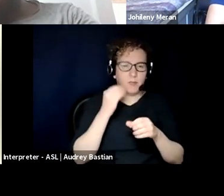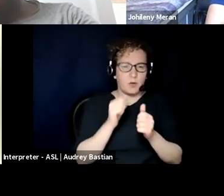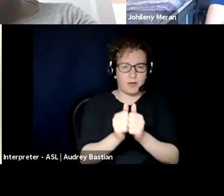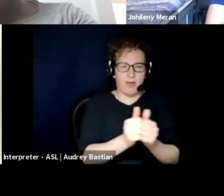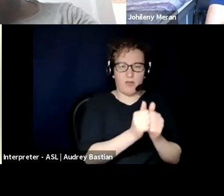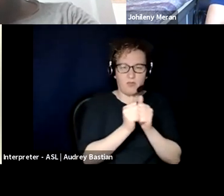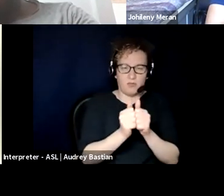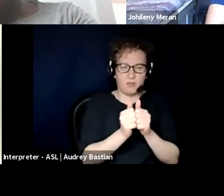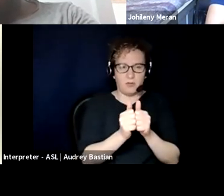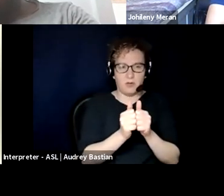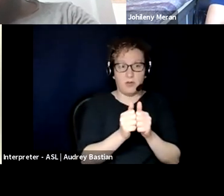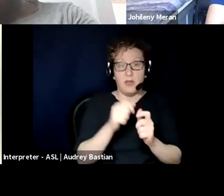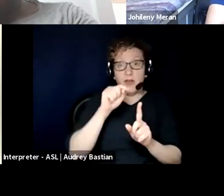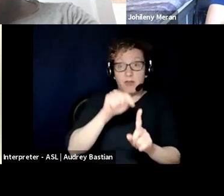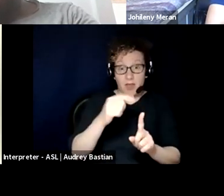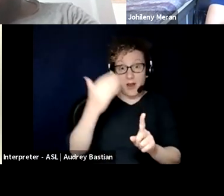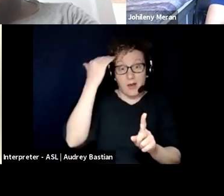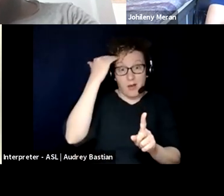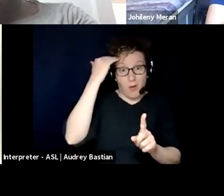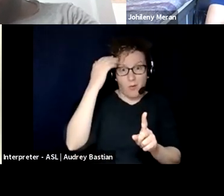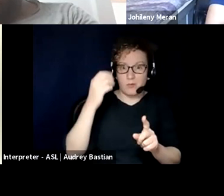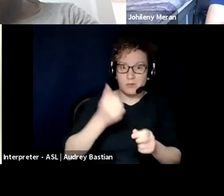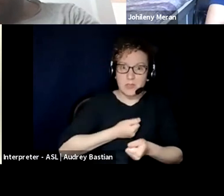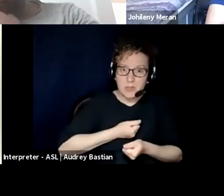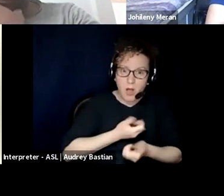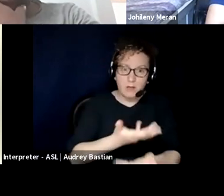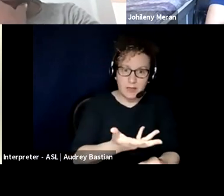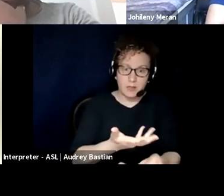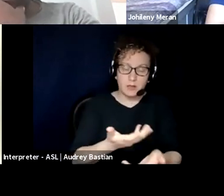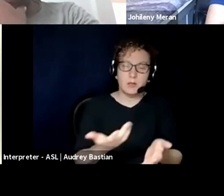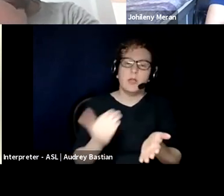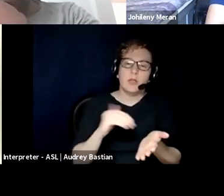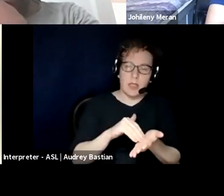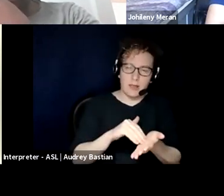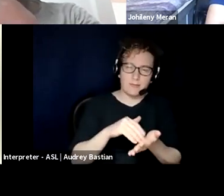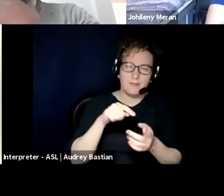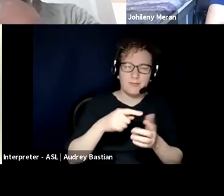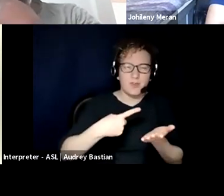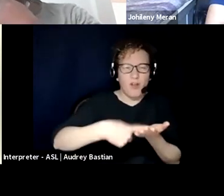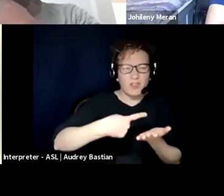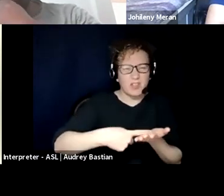that I know is exhausting. And that is why, again, this conversation is invaluable for